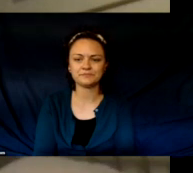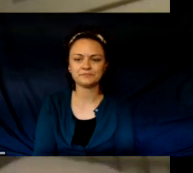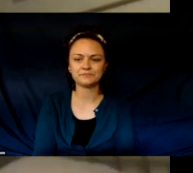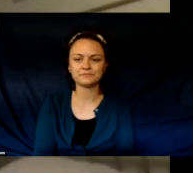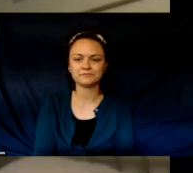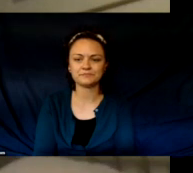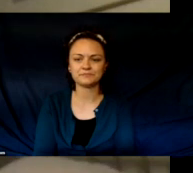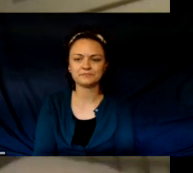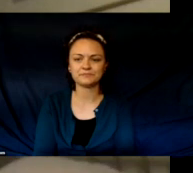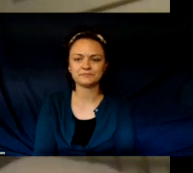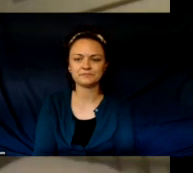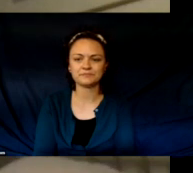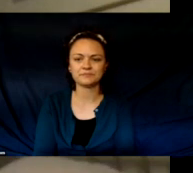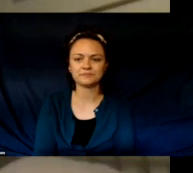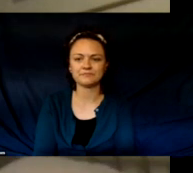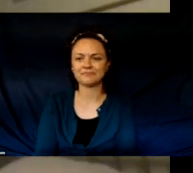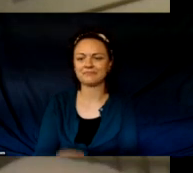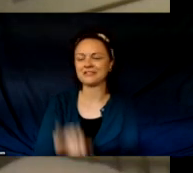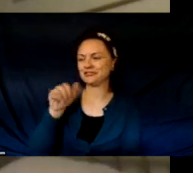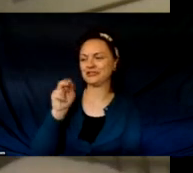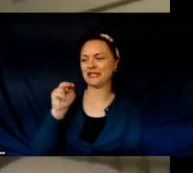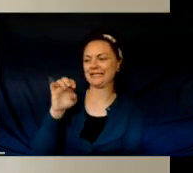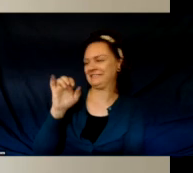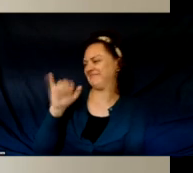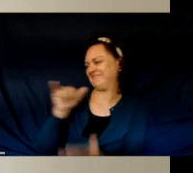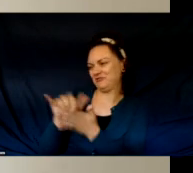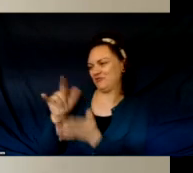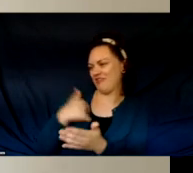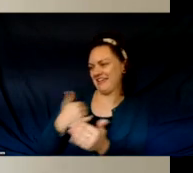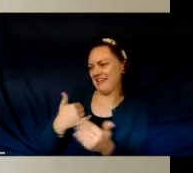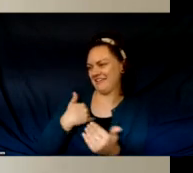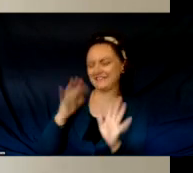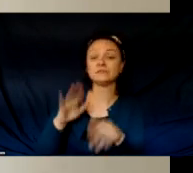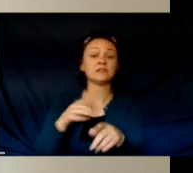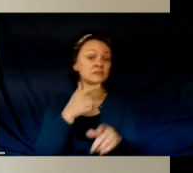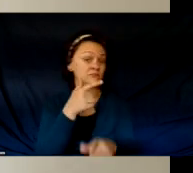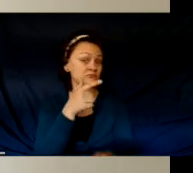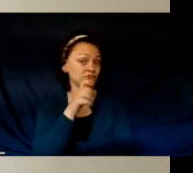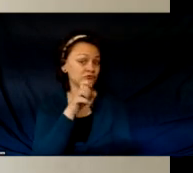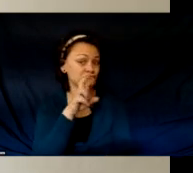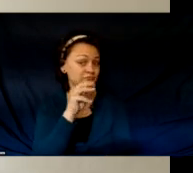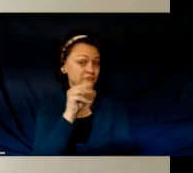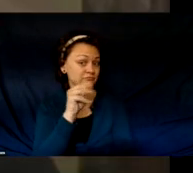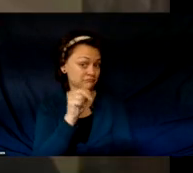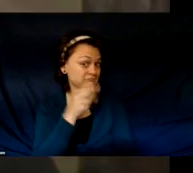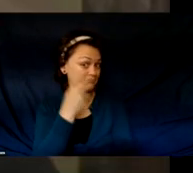That was all I had to add. Thanks. German I saw you on mute. briefly